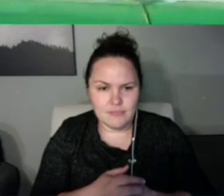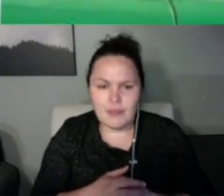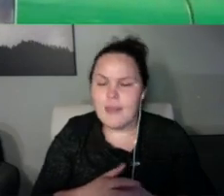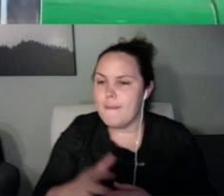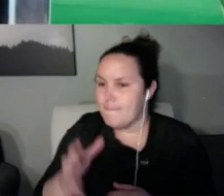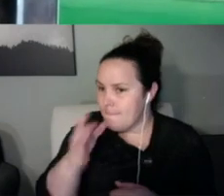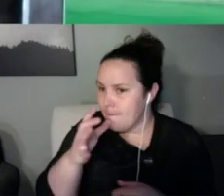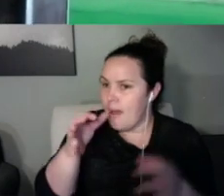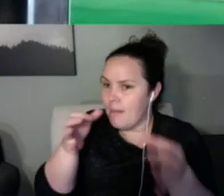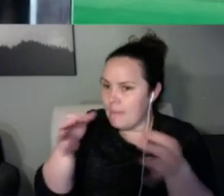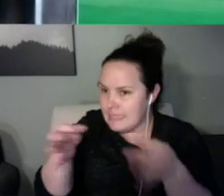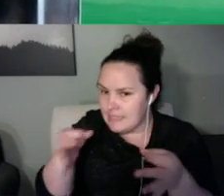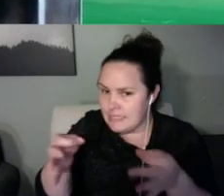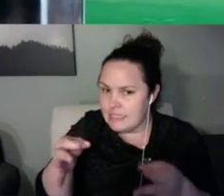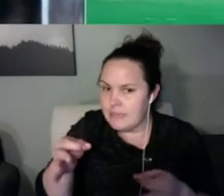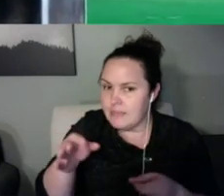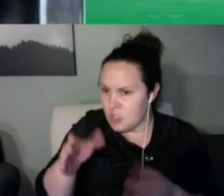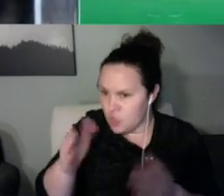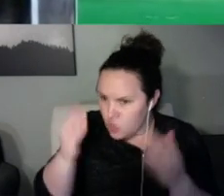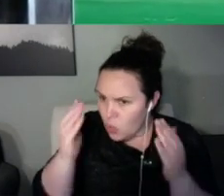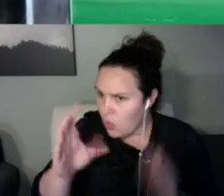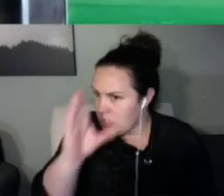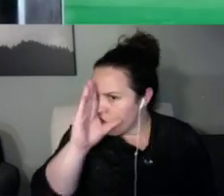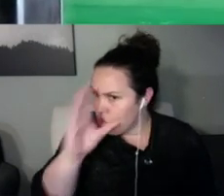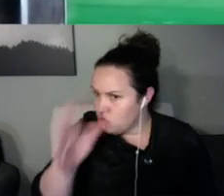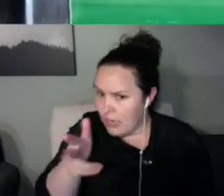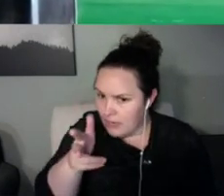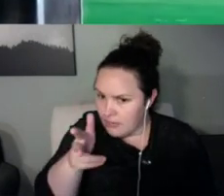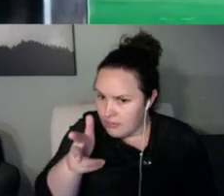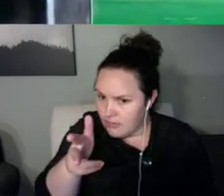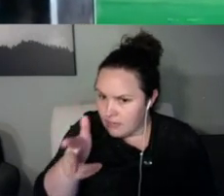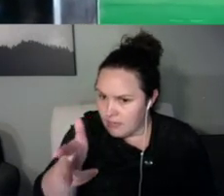Tyler’s mom: Aright just go straight Tyler just like it is.